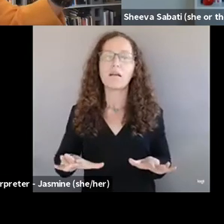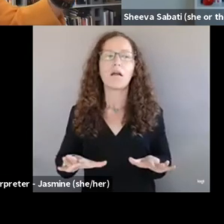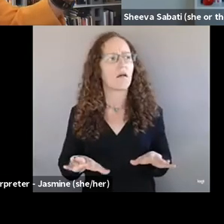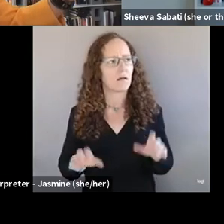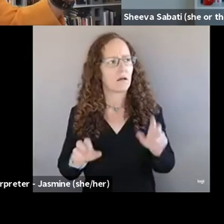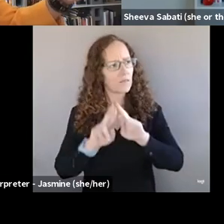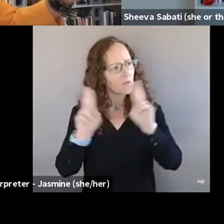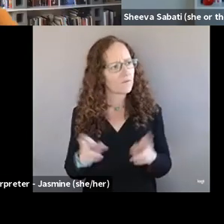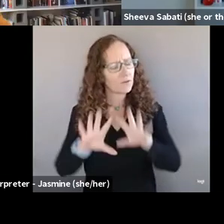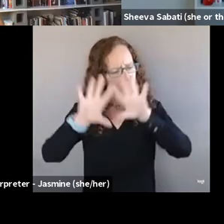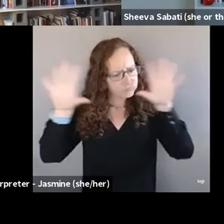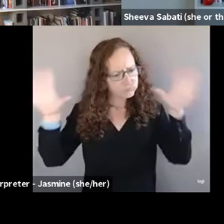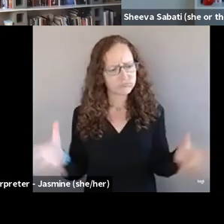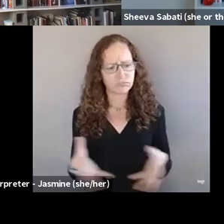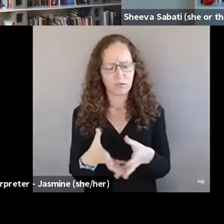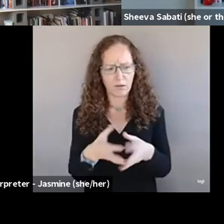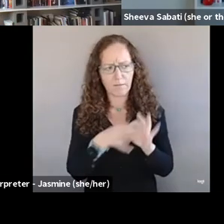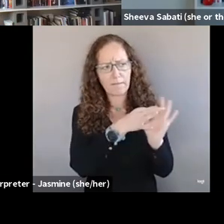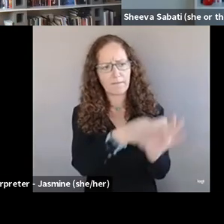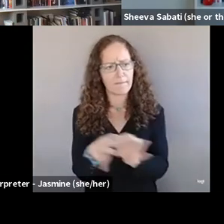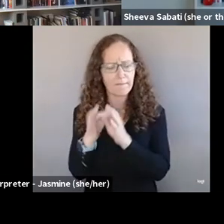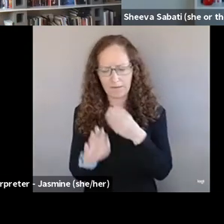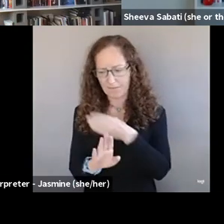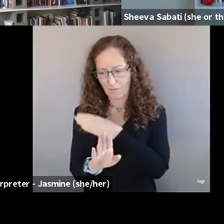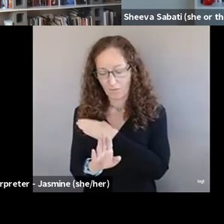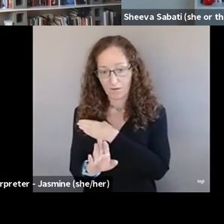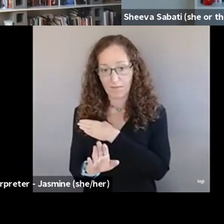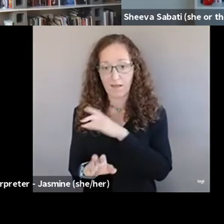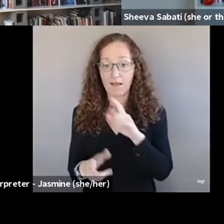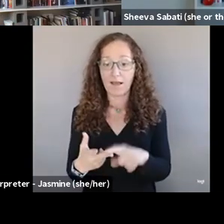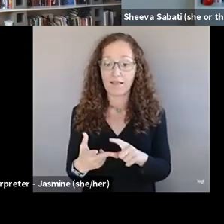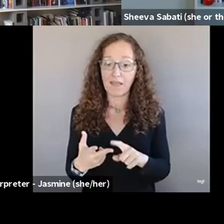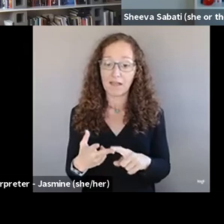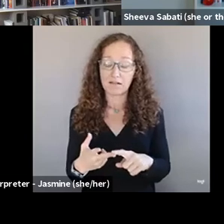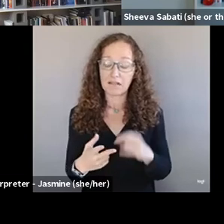white people ourselves, look like about three years old, and